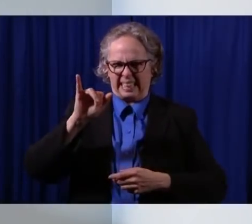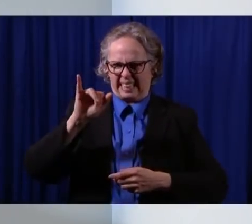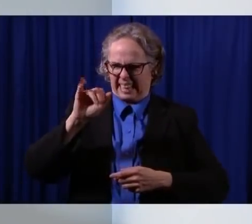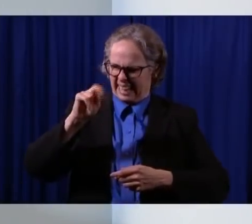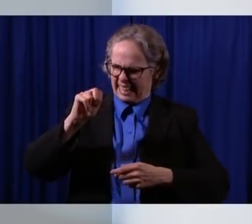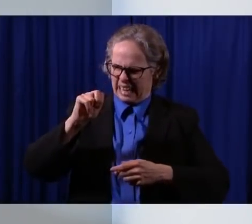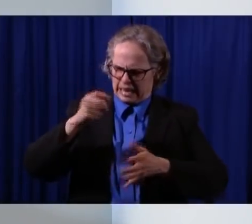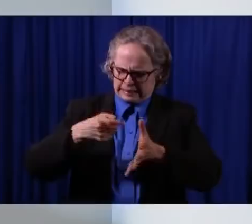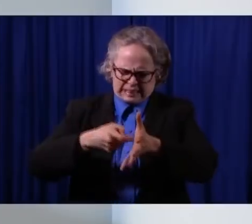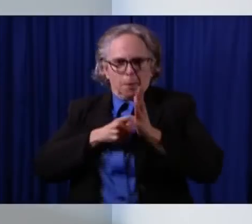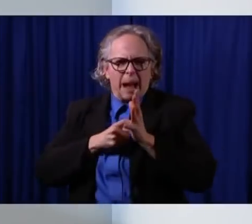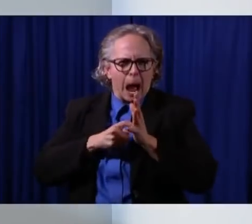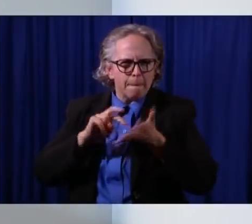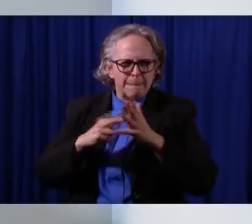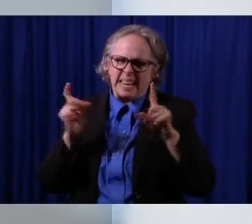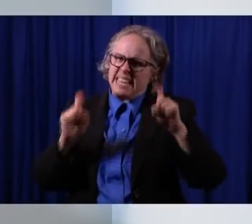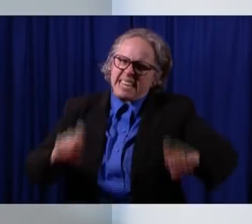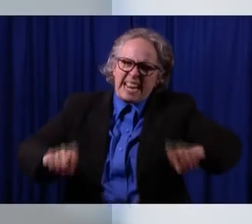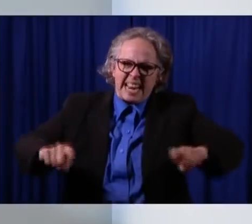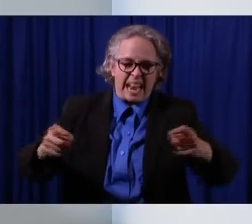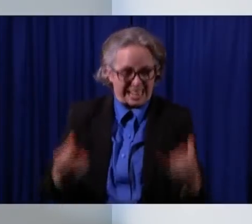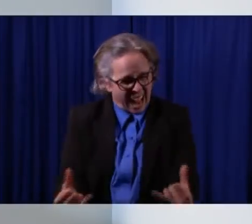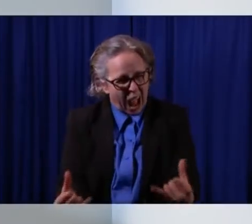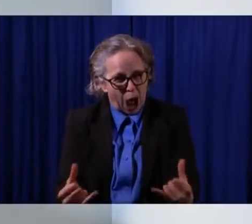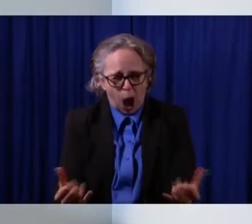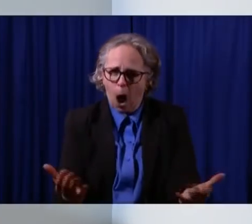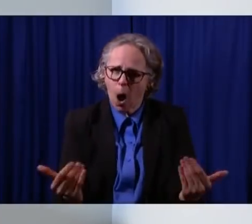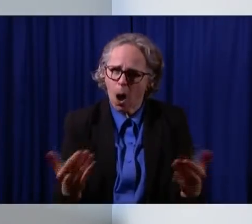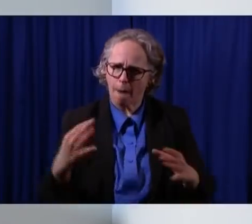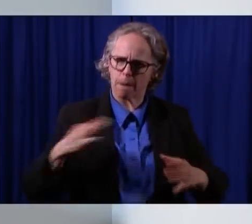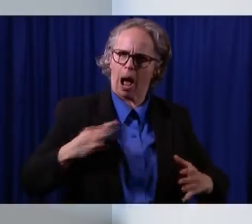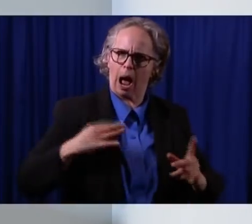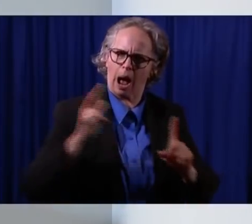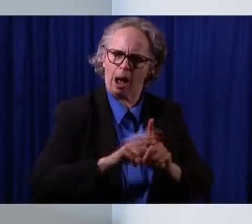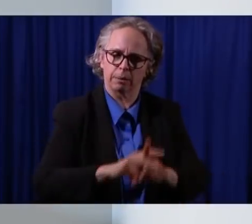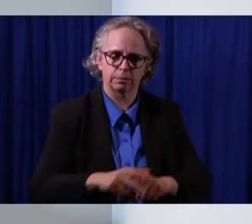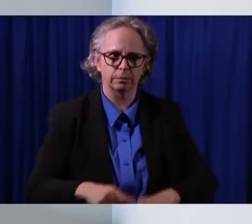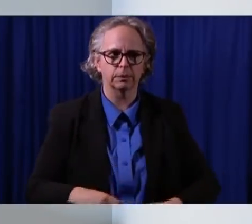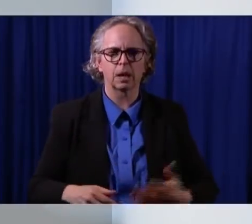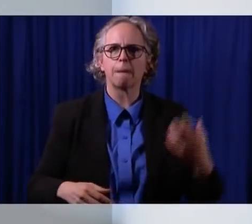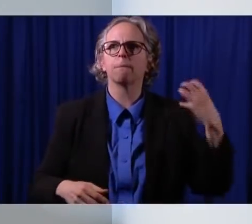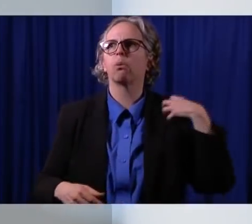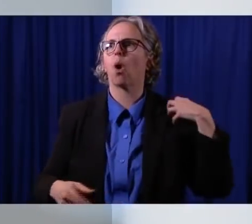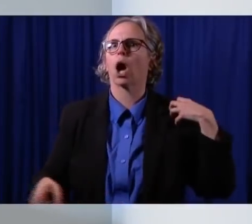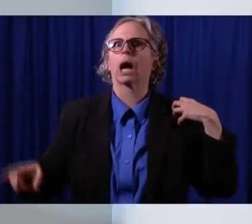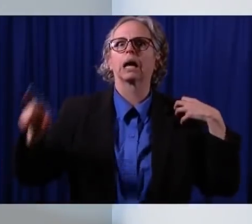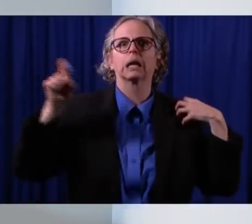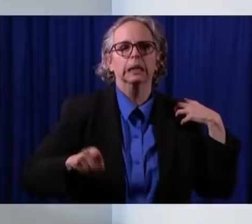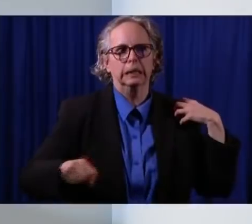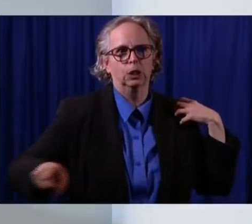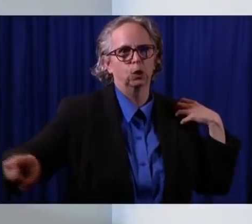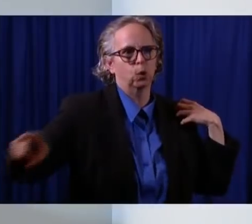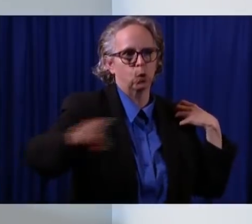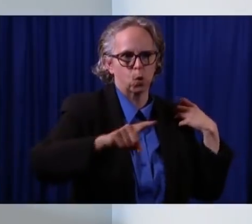INTERESTING STAT HERE, 92,427 OF THOSE JOBS, OR 77% ARE CONSIDERED IN DEMAND. THESE ARE THE ONES THAT WE KNOW